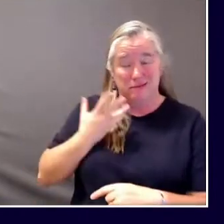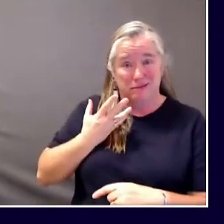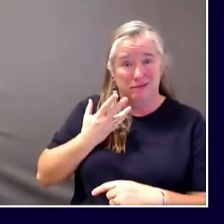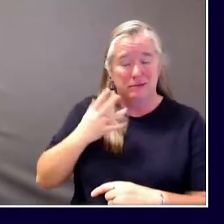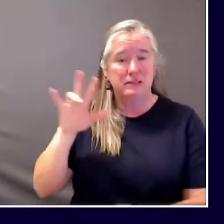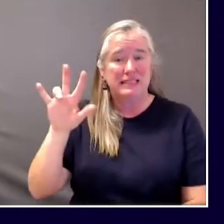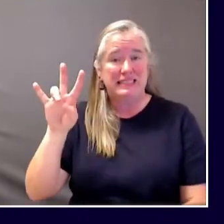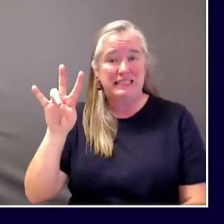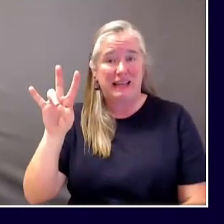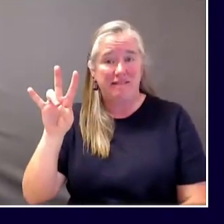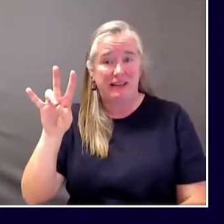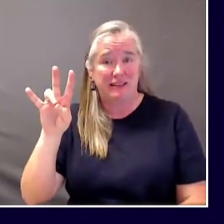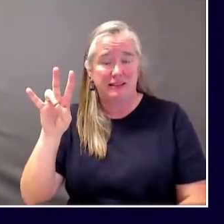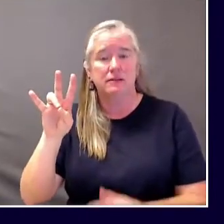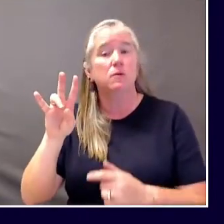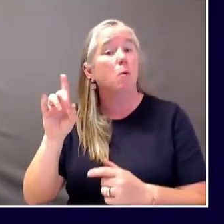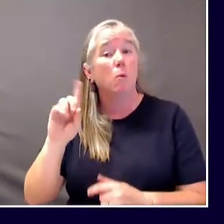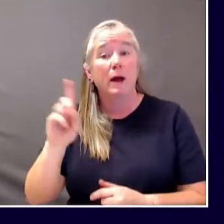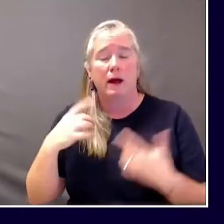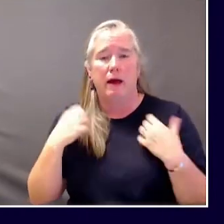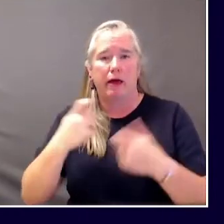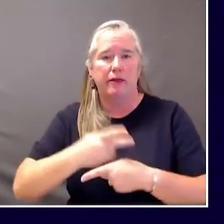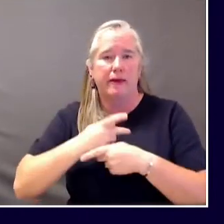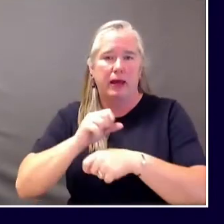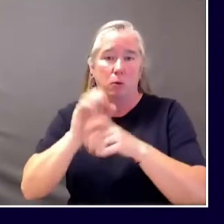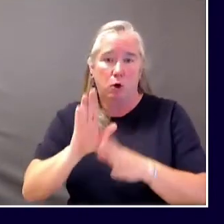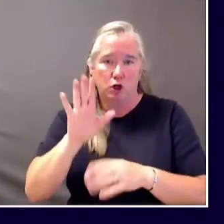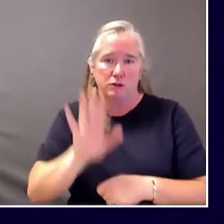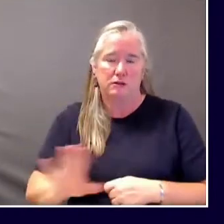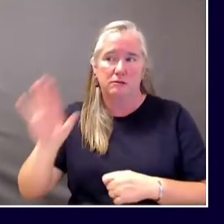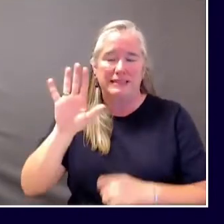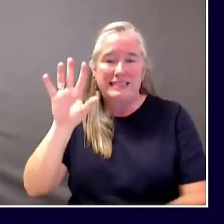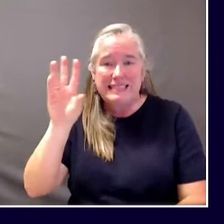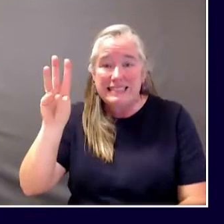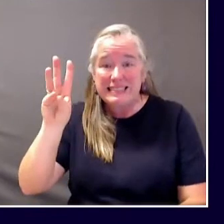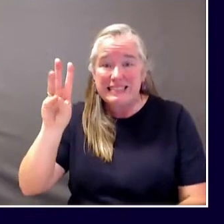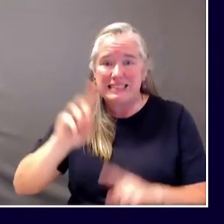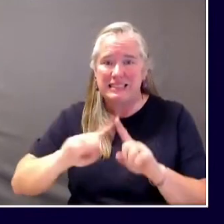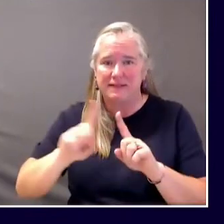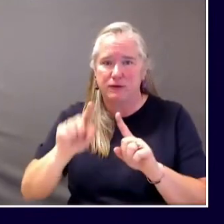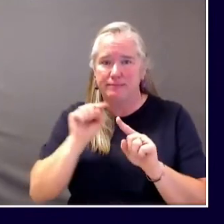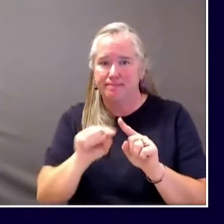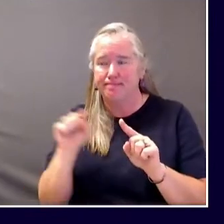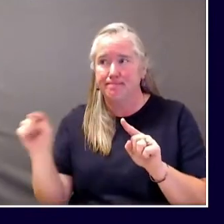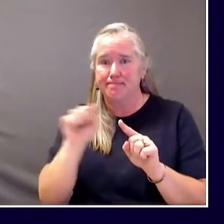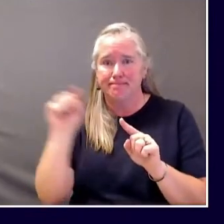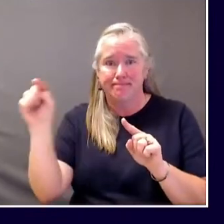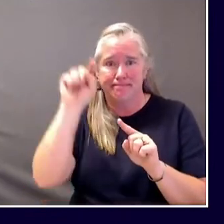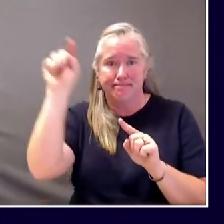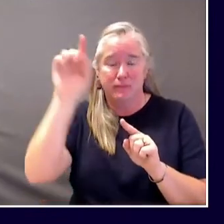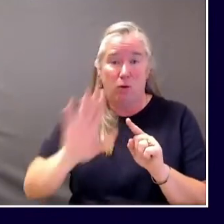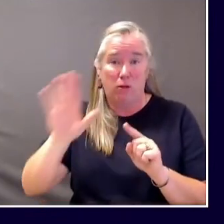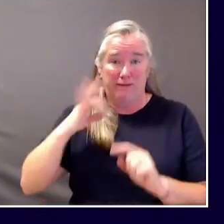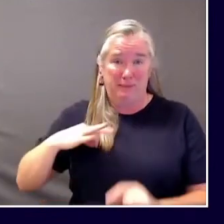cases among health care workers